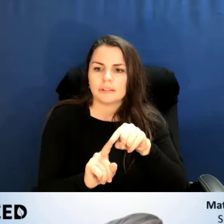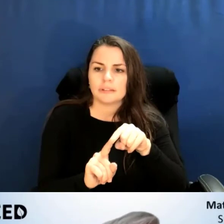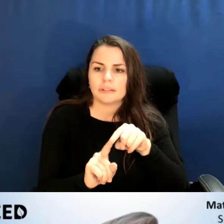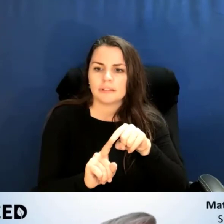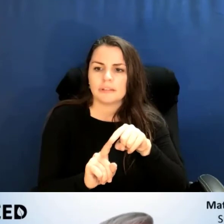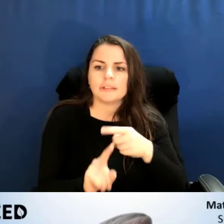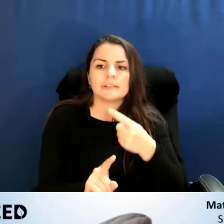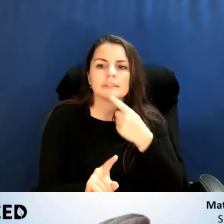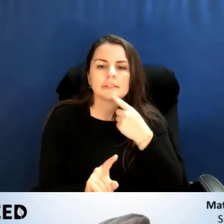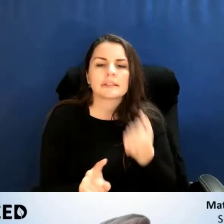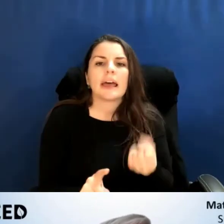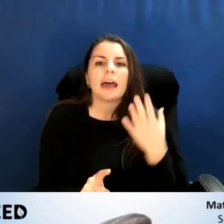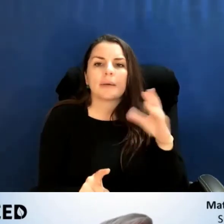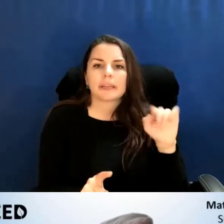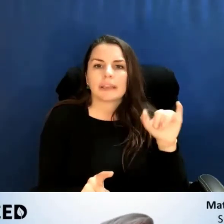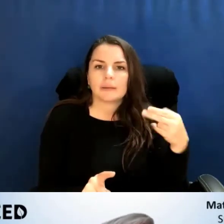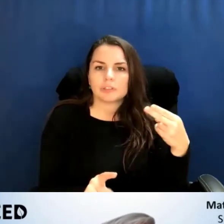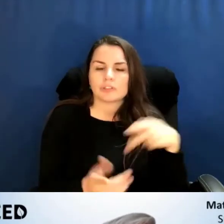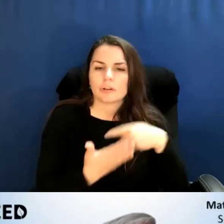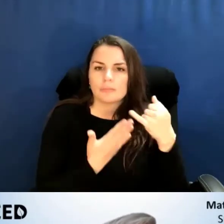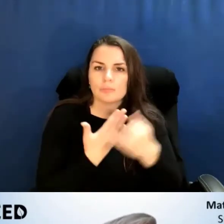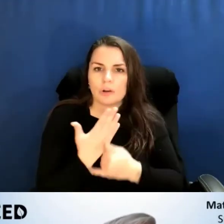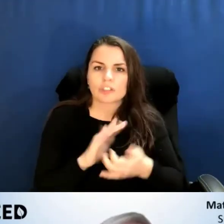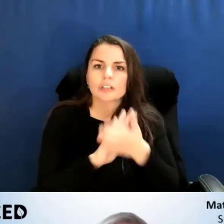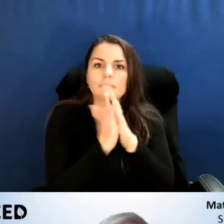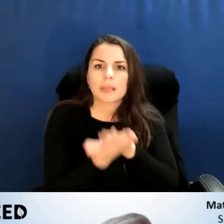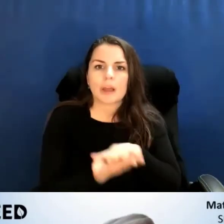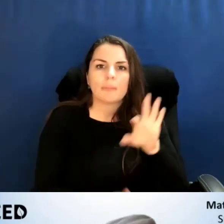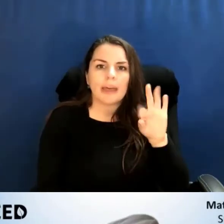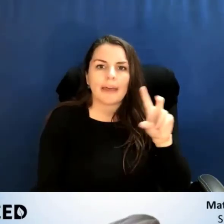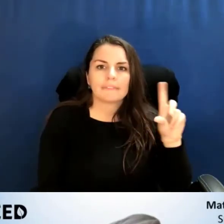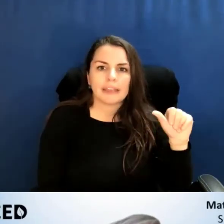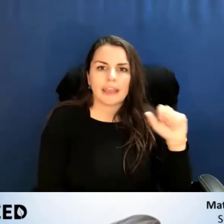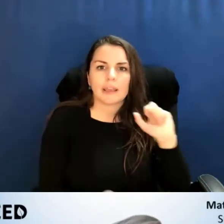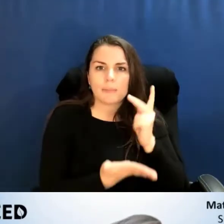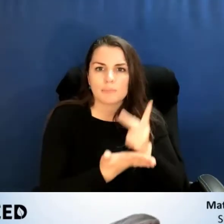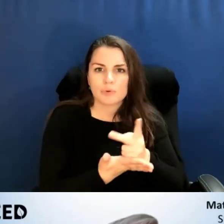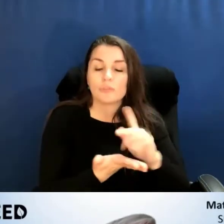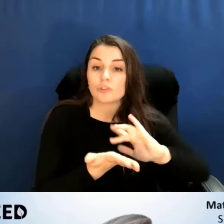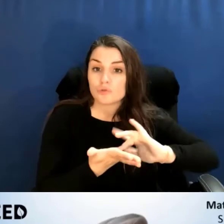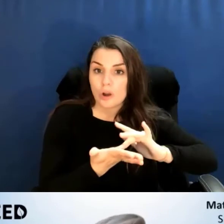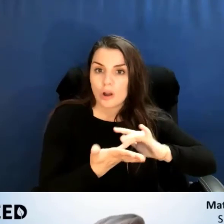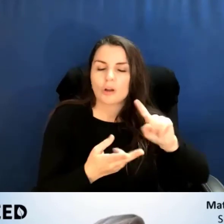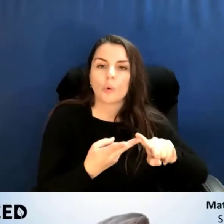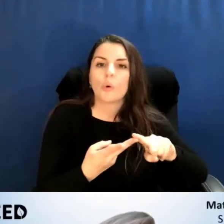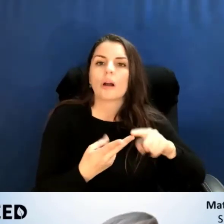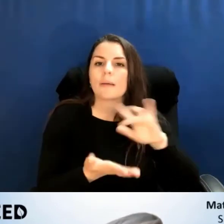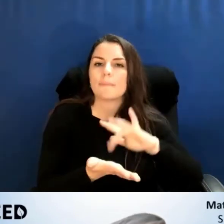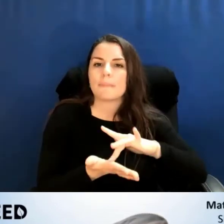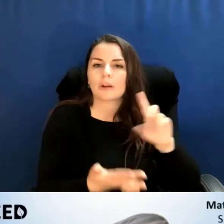"How many NIH projects have become FDA-approved drugs or medical devices?" and that's a great question.